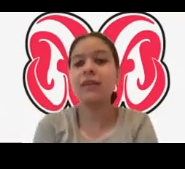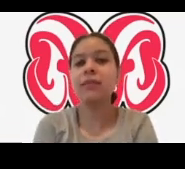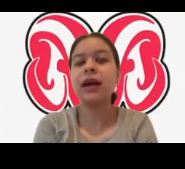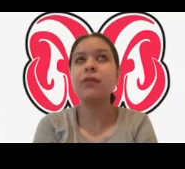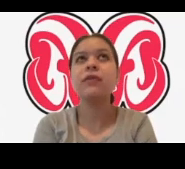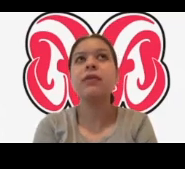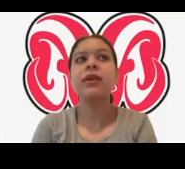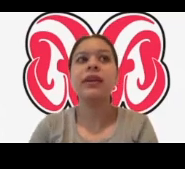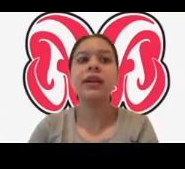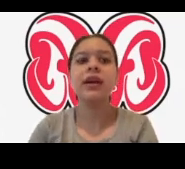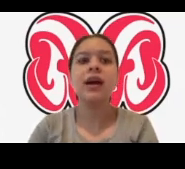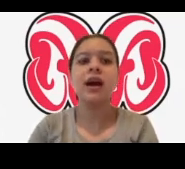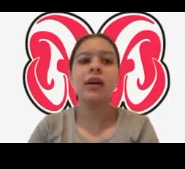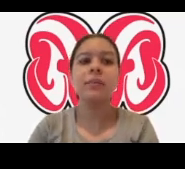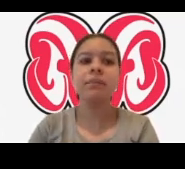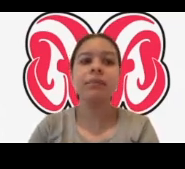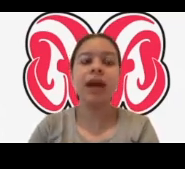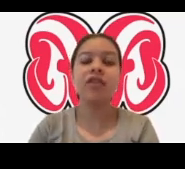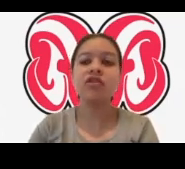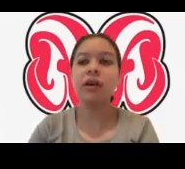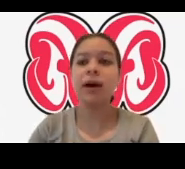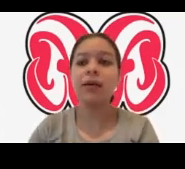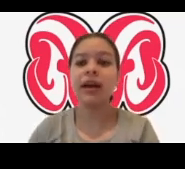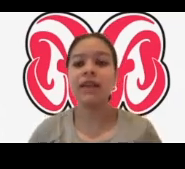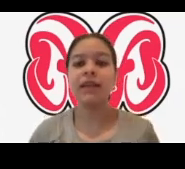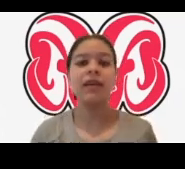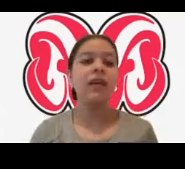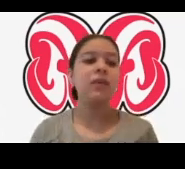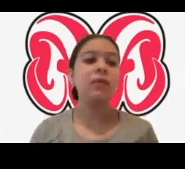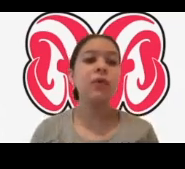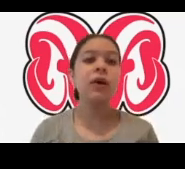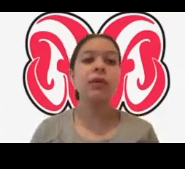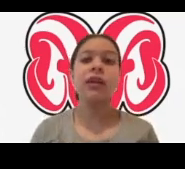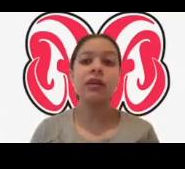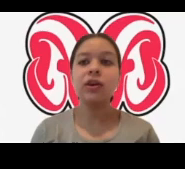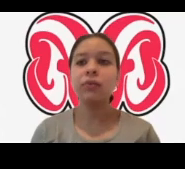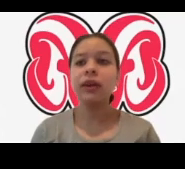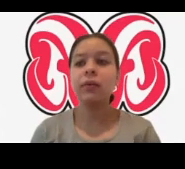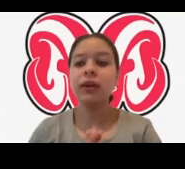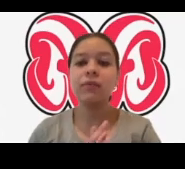That's I've always been really passionate about, I guess like reform and like, you know, really working